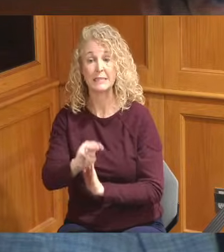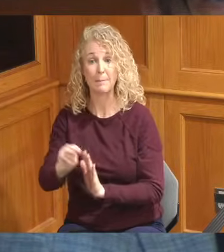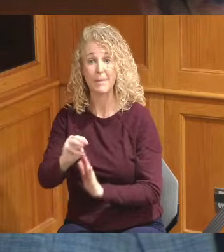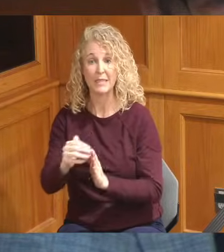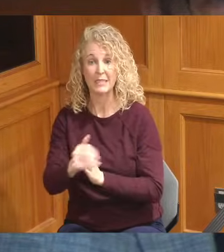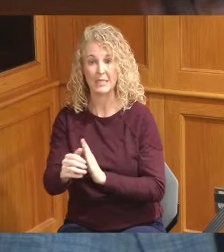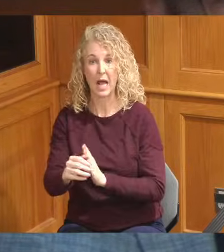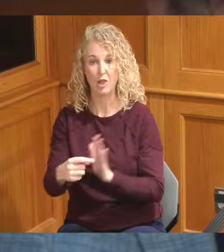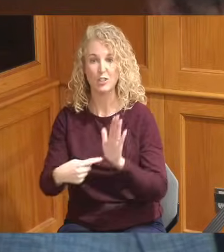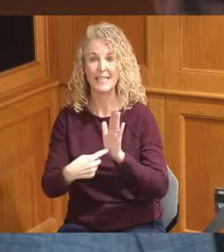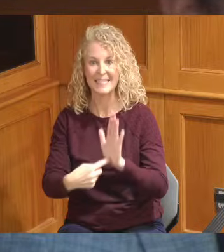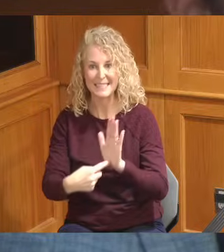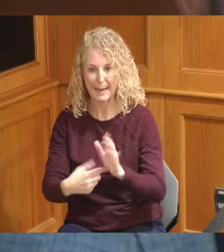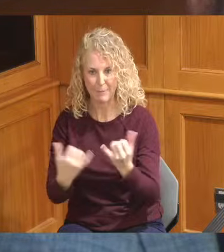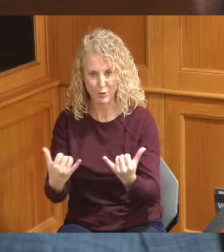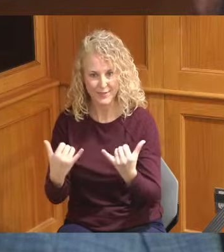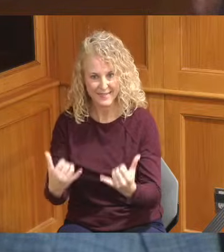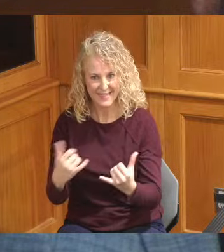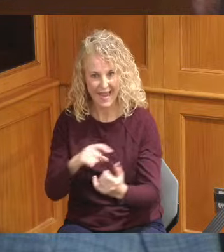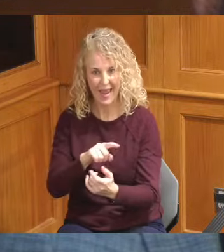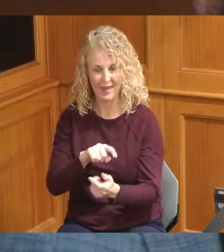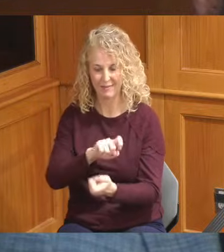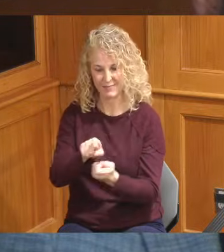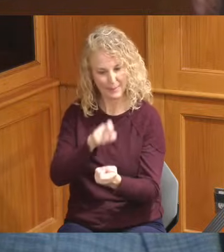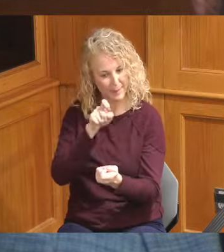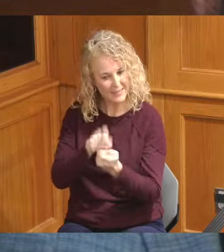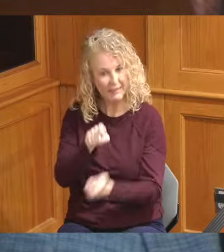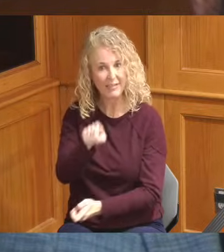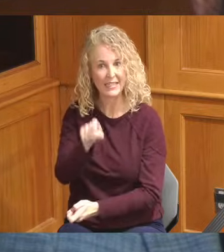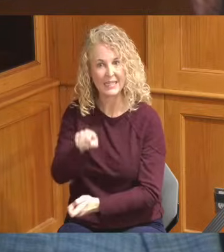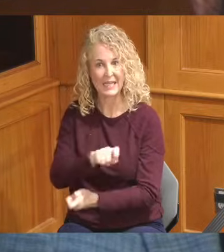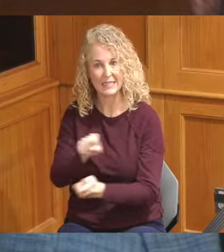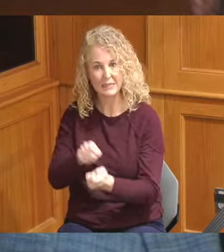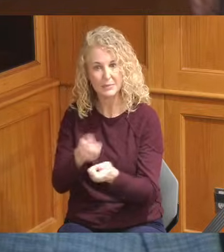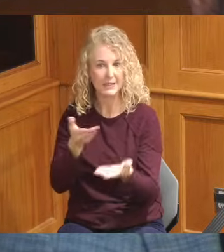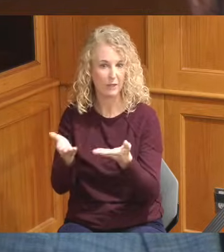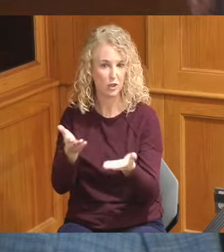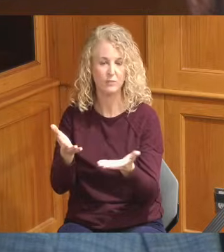worth of examples of what exactly it is we're talking about here. So I just wanted to point that